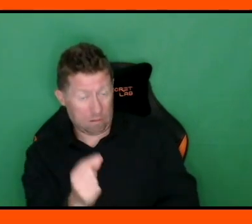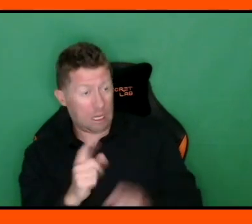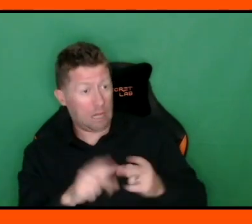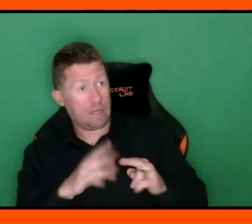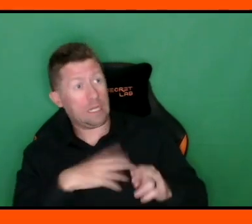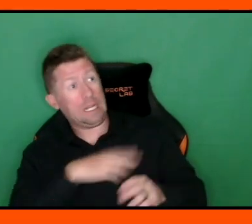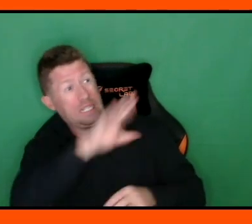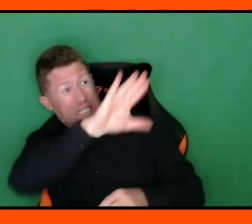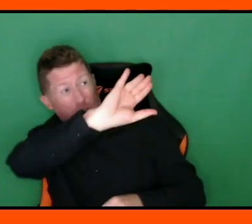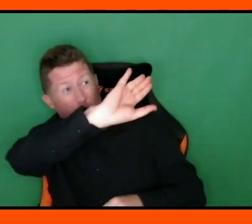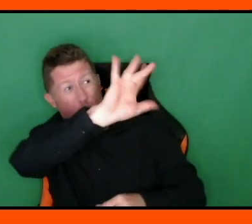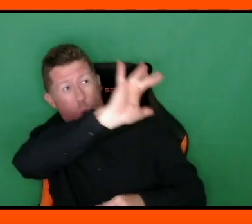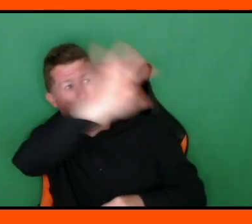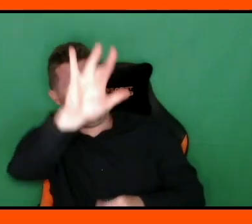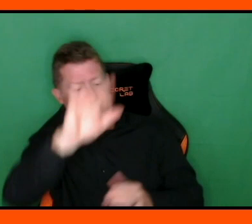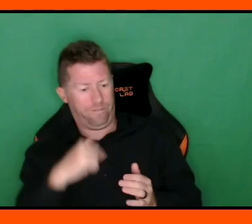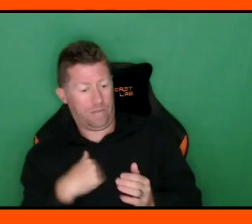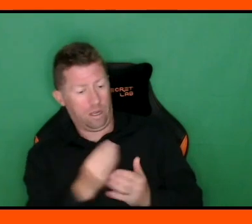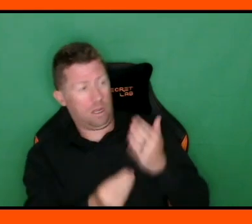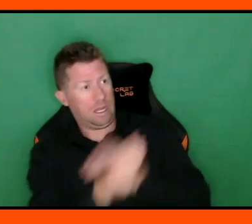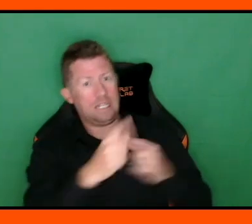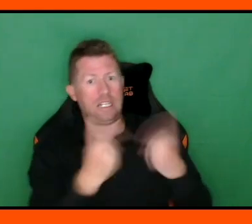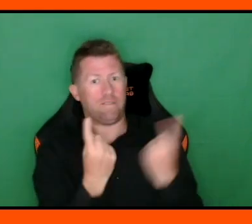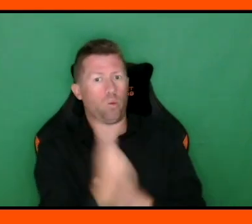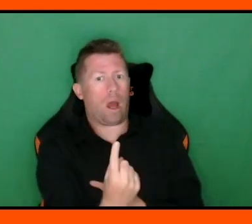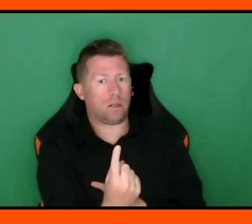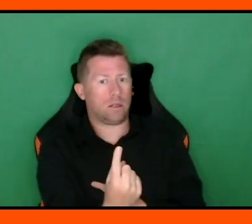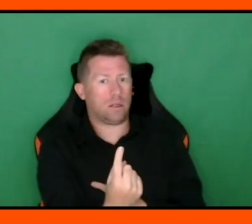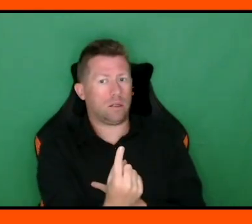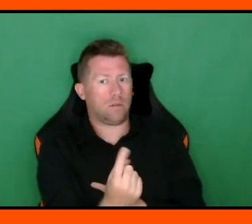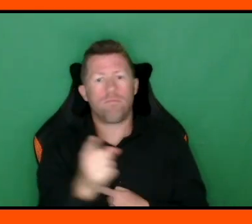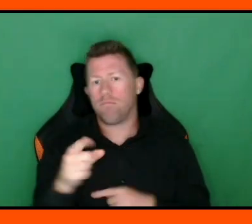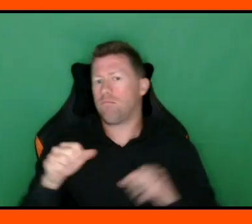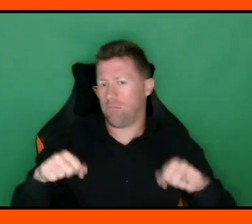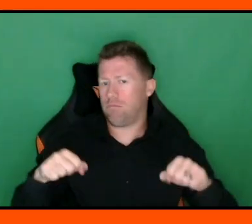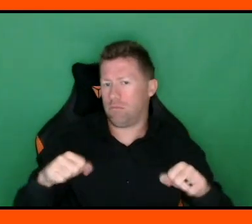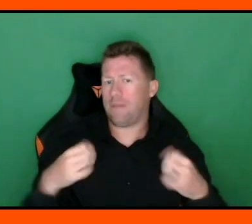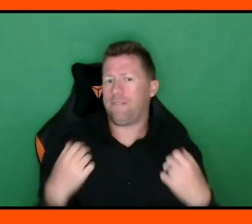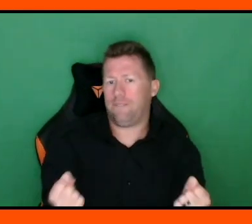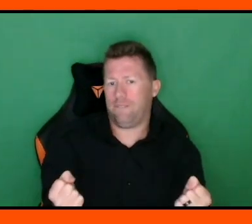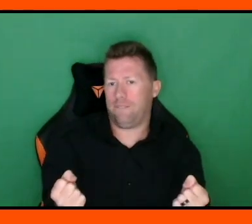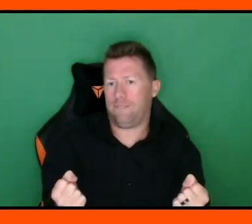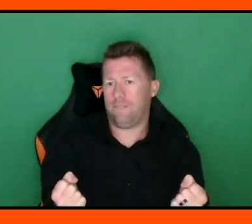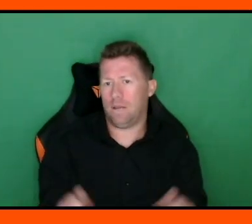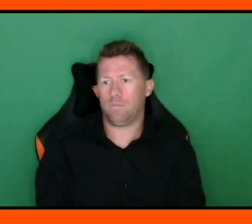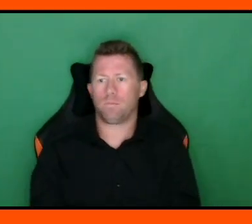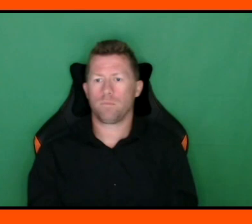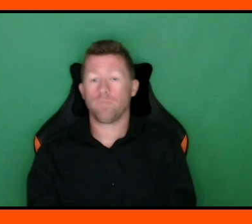to the quality of your submission and options for how that will happen. Thank you for that.